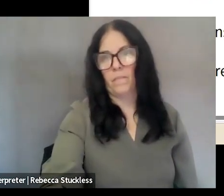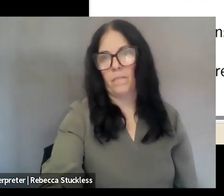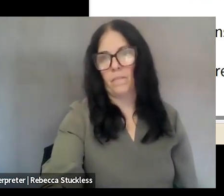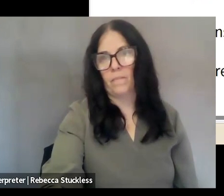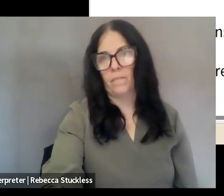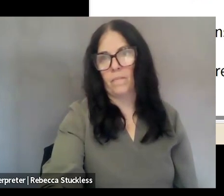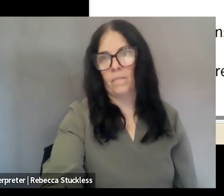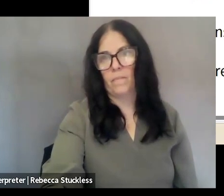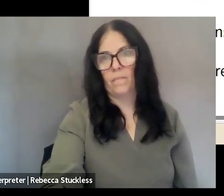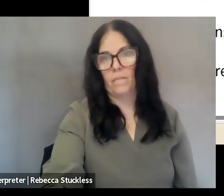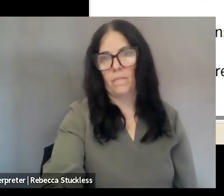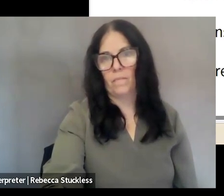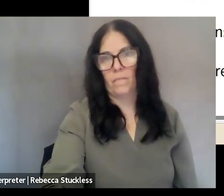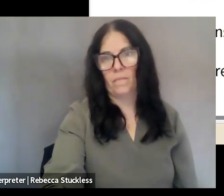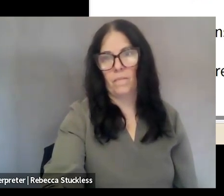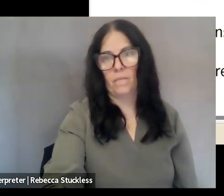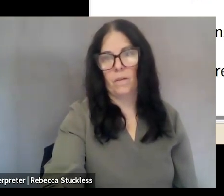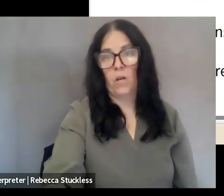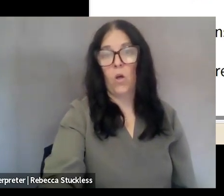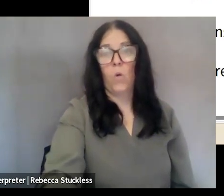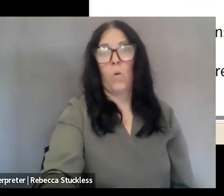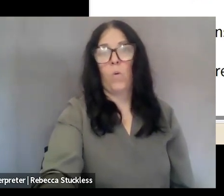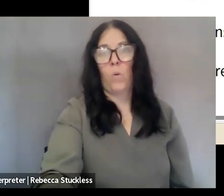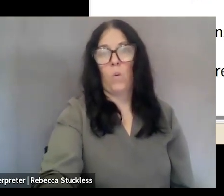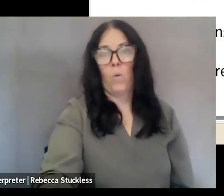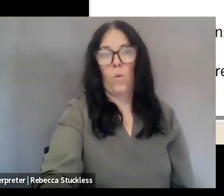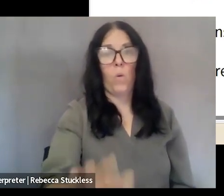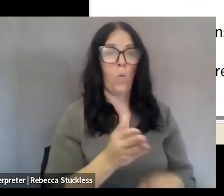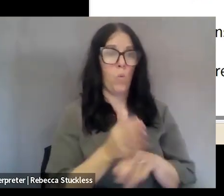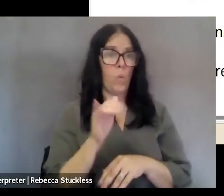kind of research what I had for resources what was available to me and I learned about music